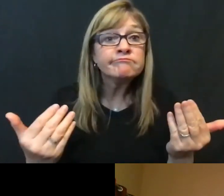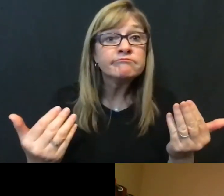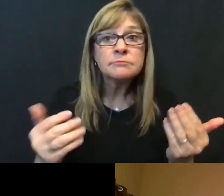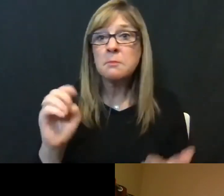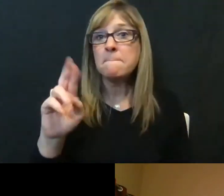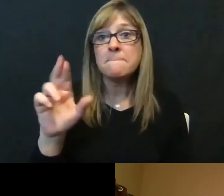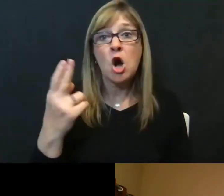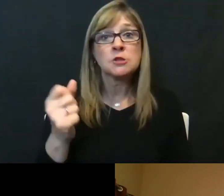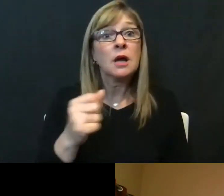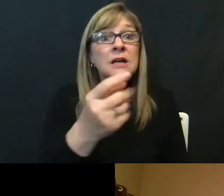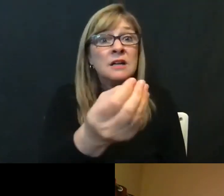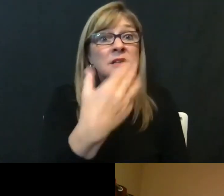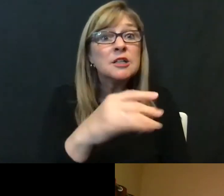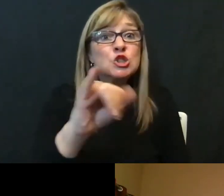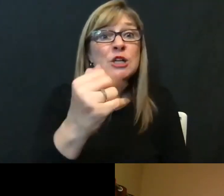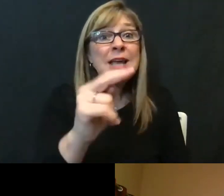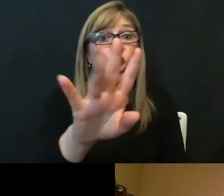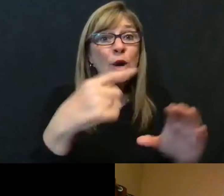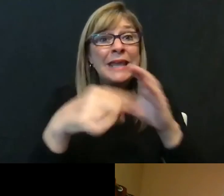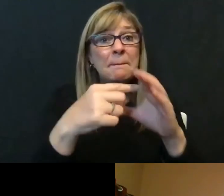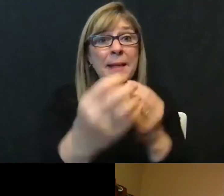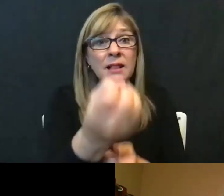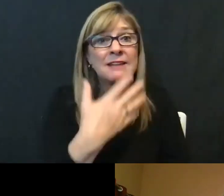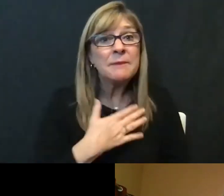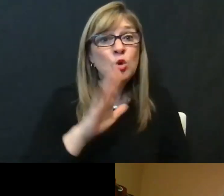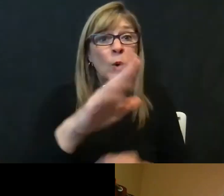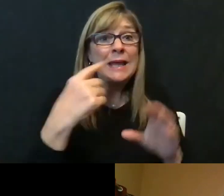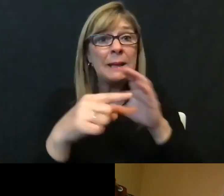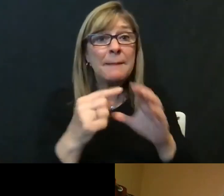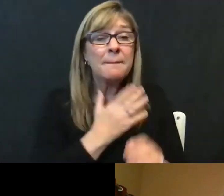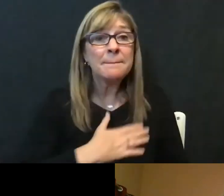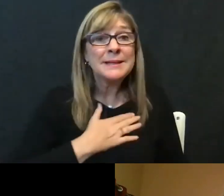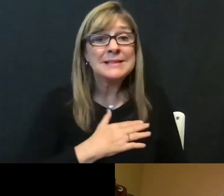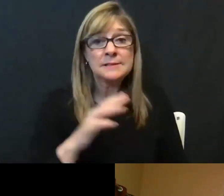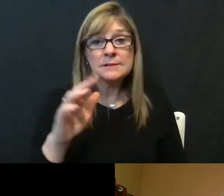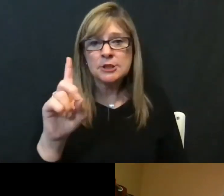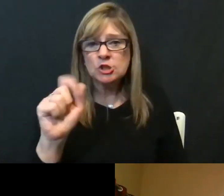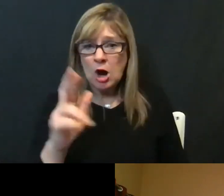can I have Janira's email as well? I have your email Ms. Darr but I don't have Janira's